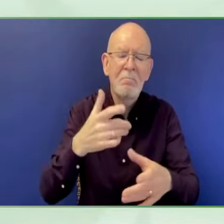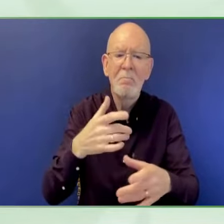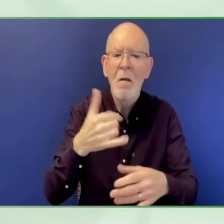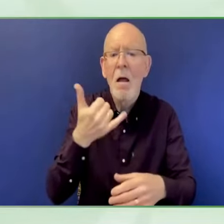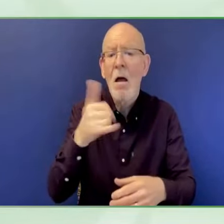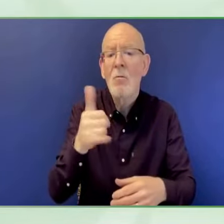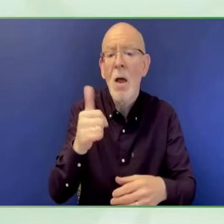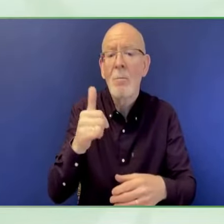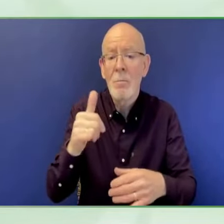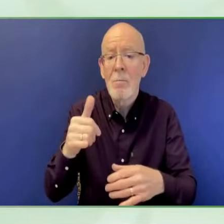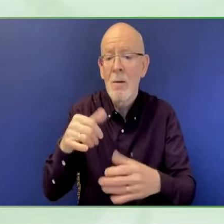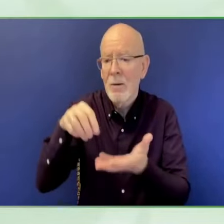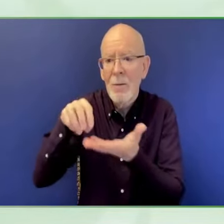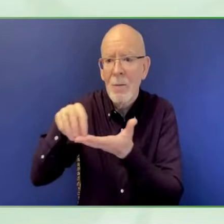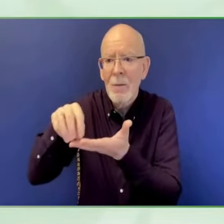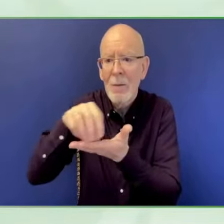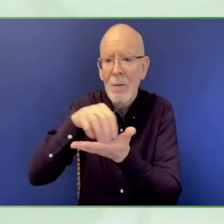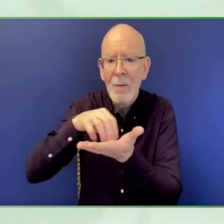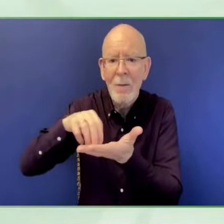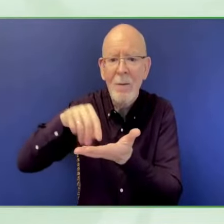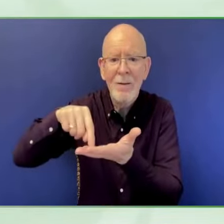solution, support, coordination with other services.